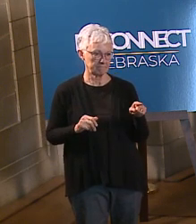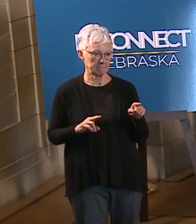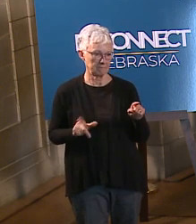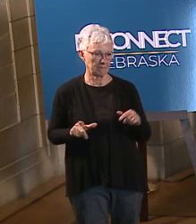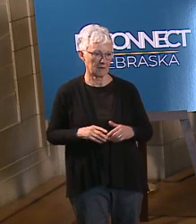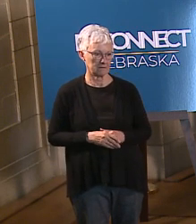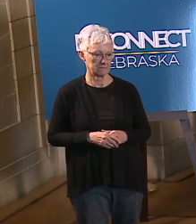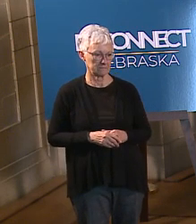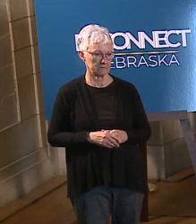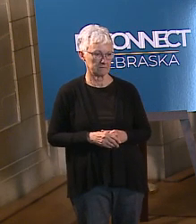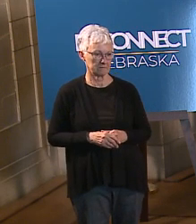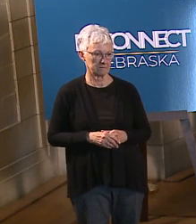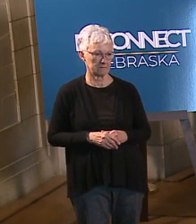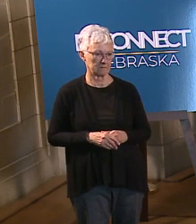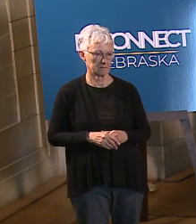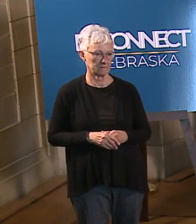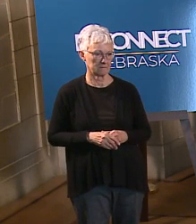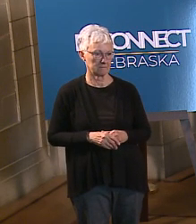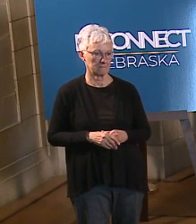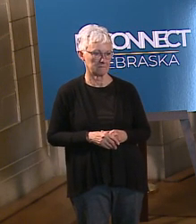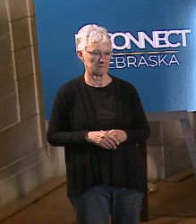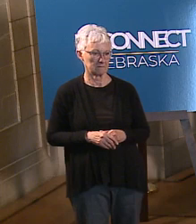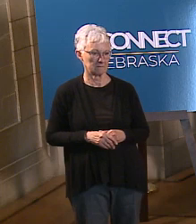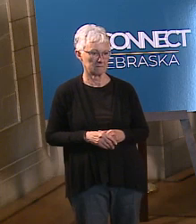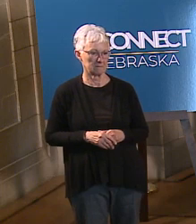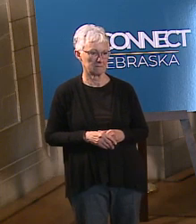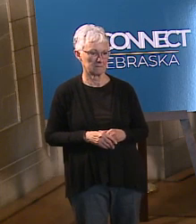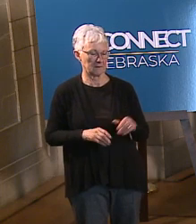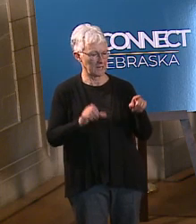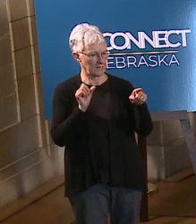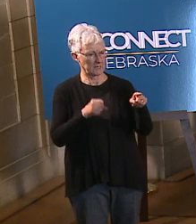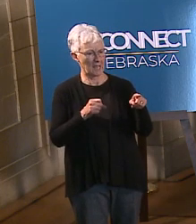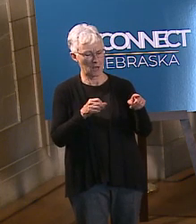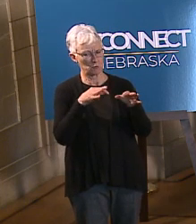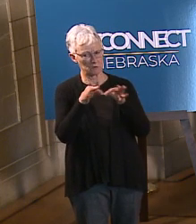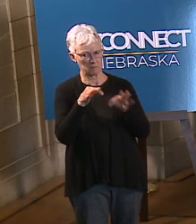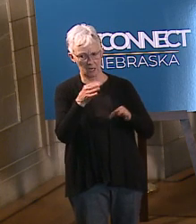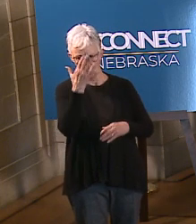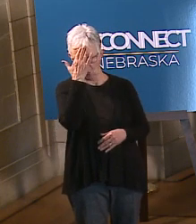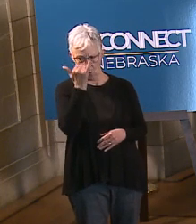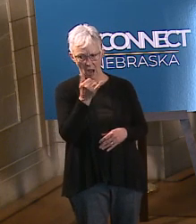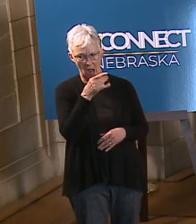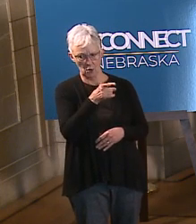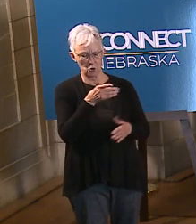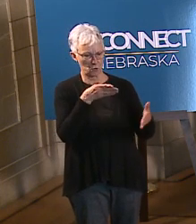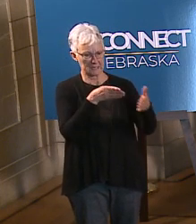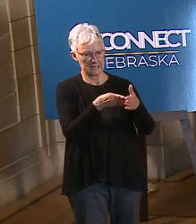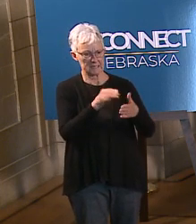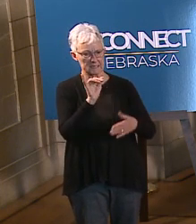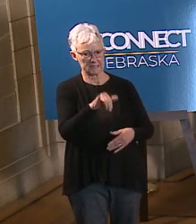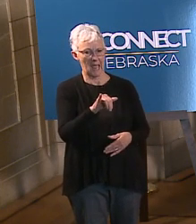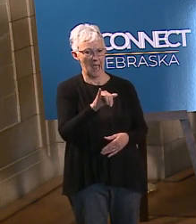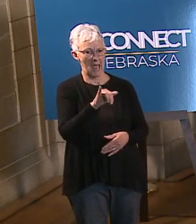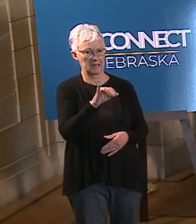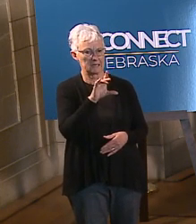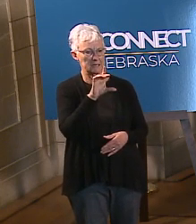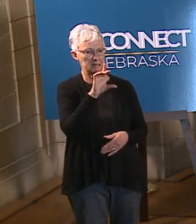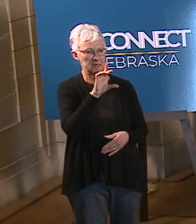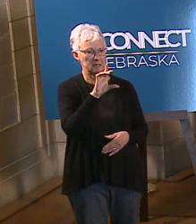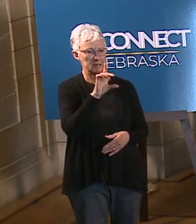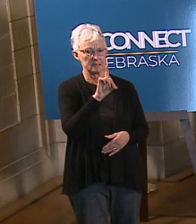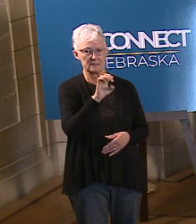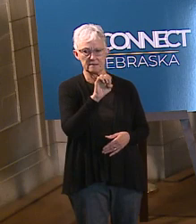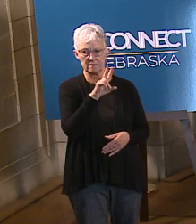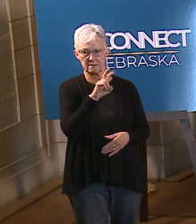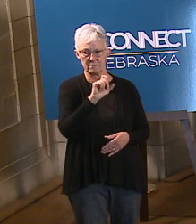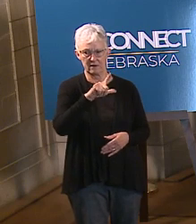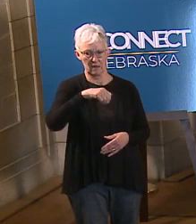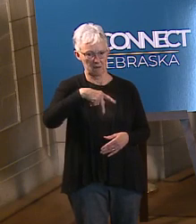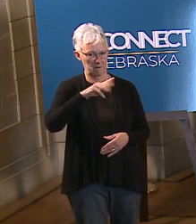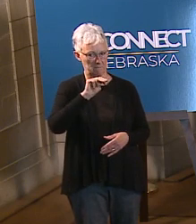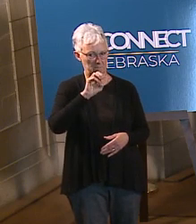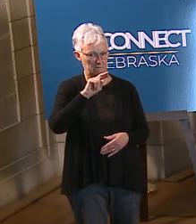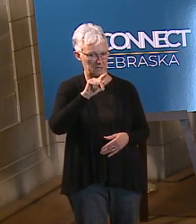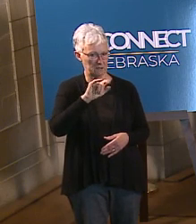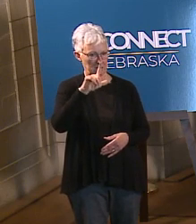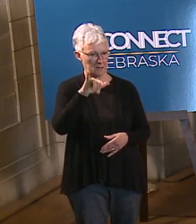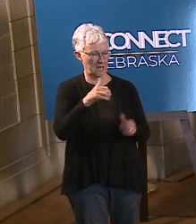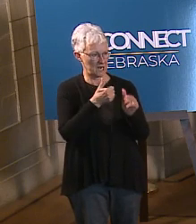COUPLE DAYS.